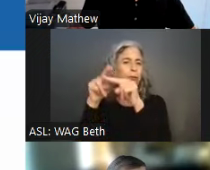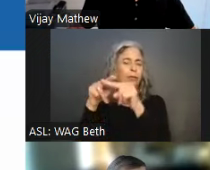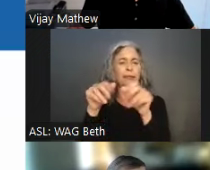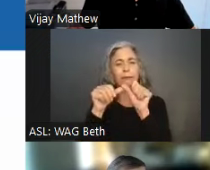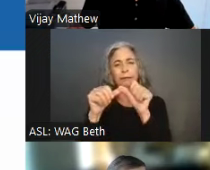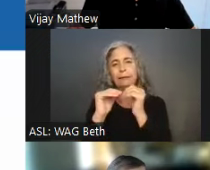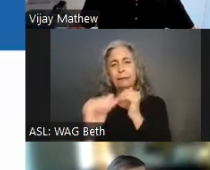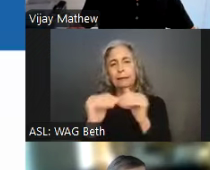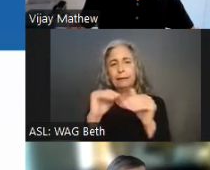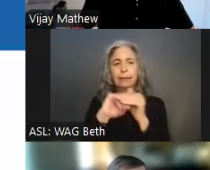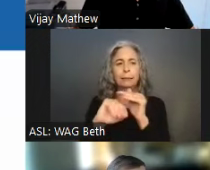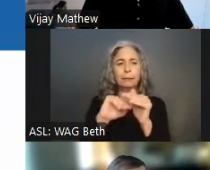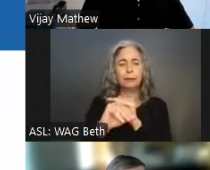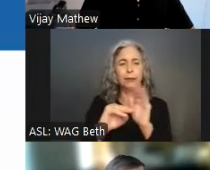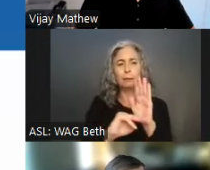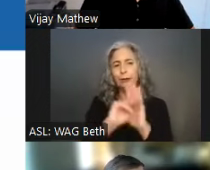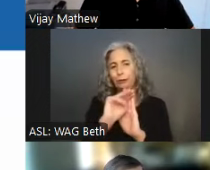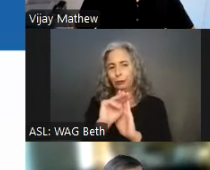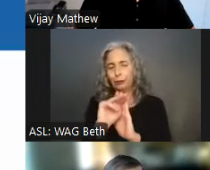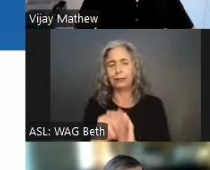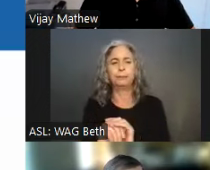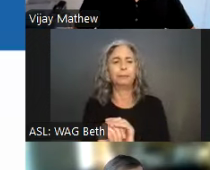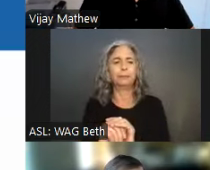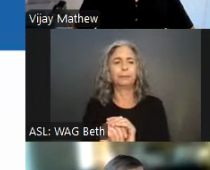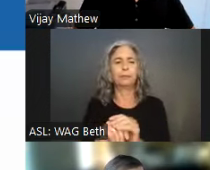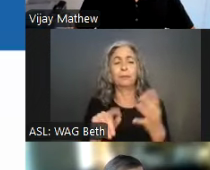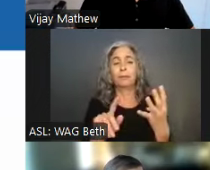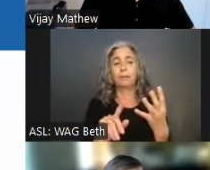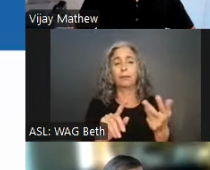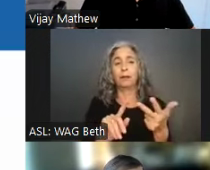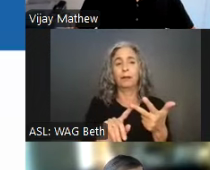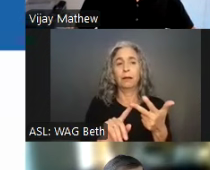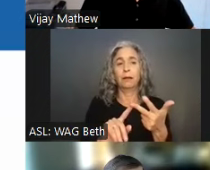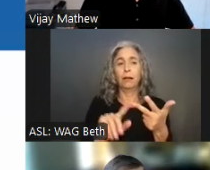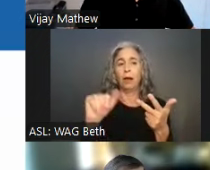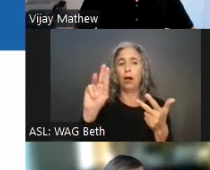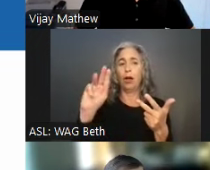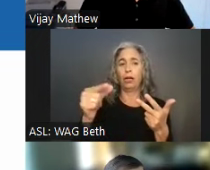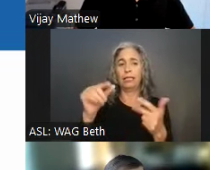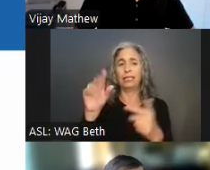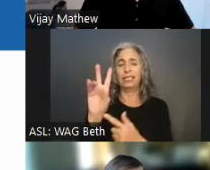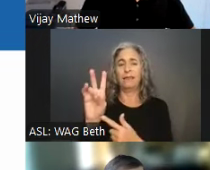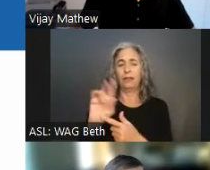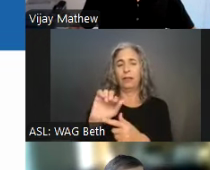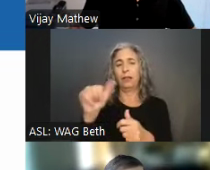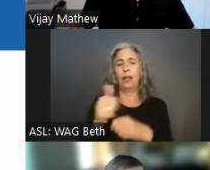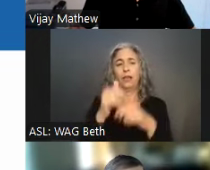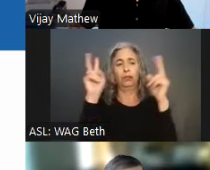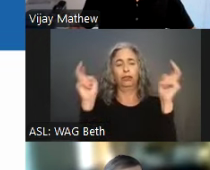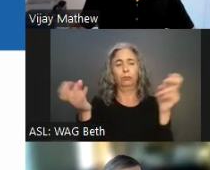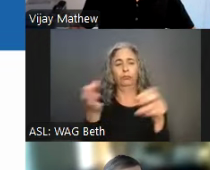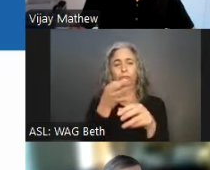accessibility maturity. And then on August 7th, we have another subject matter expert webinar,